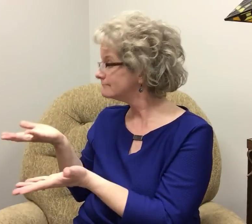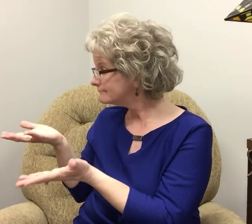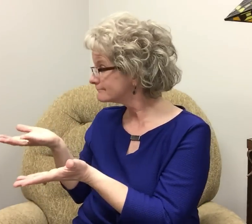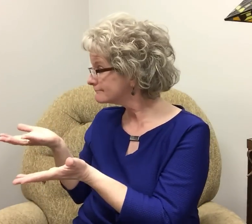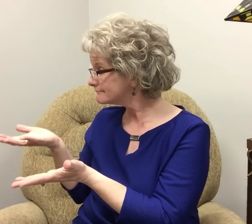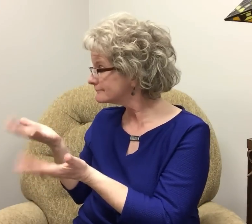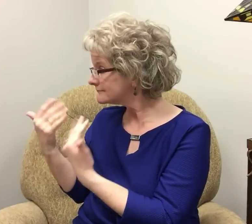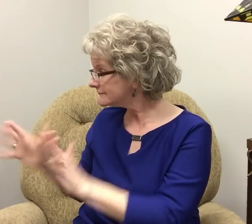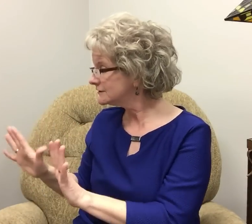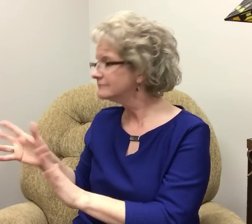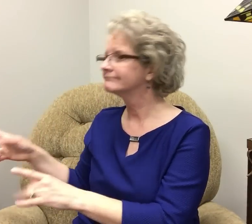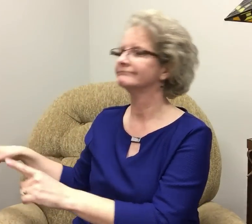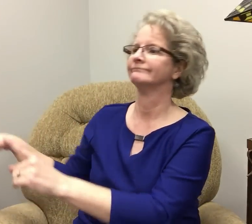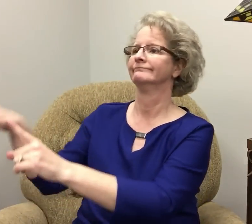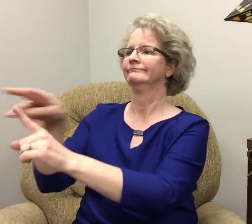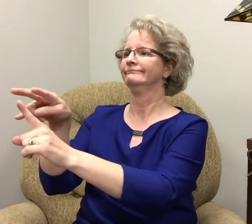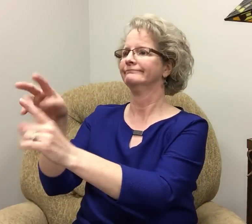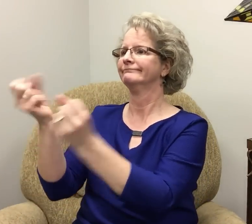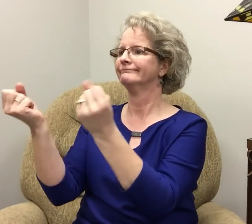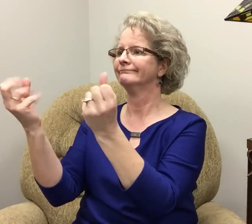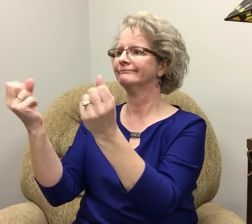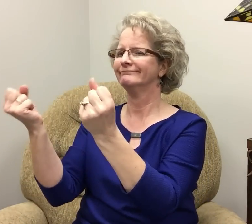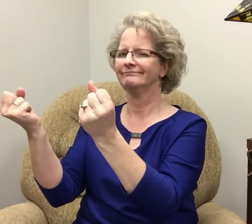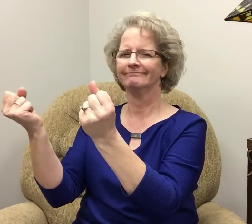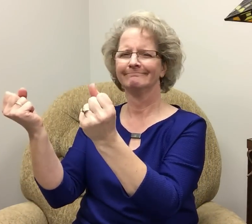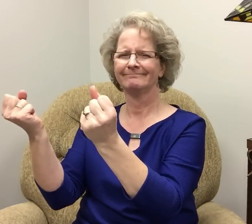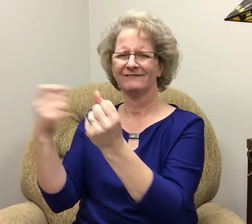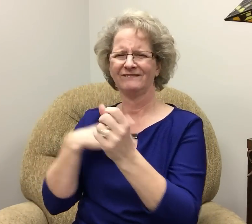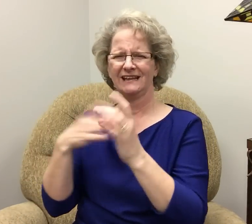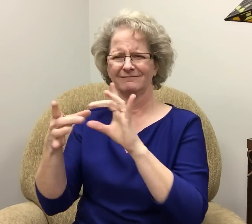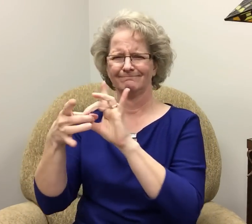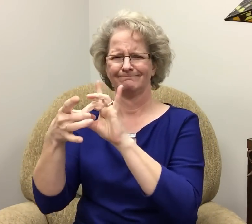established will be broken as the person who is Deaf or Hard of hearing looks off to the